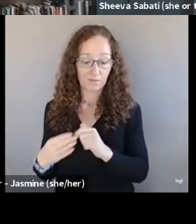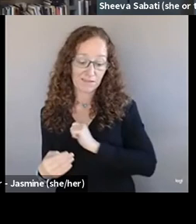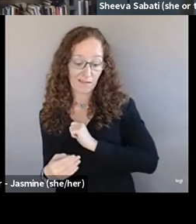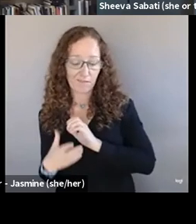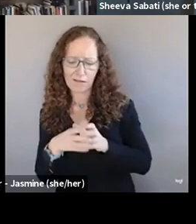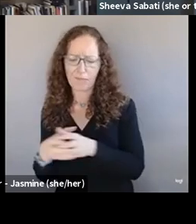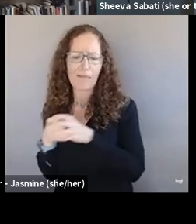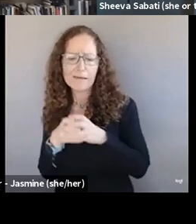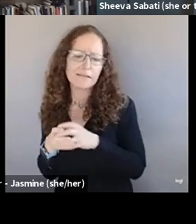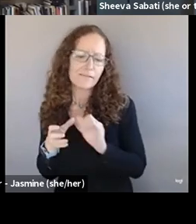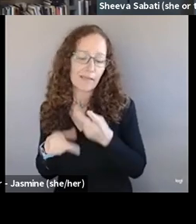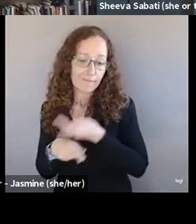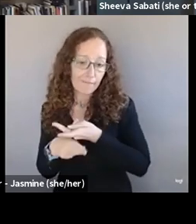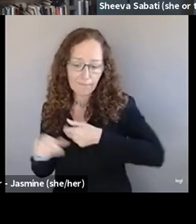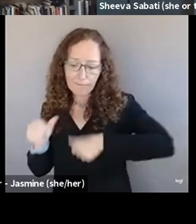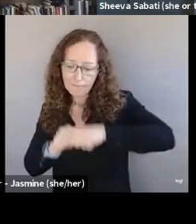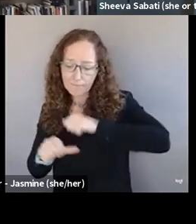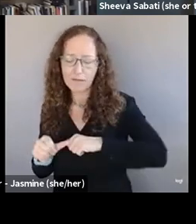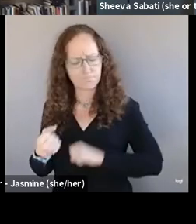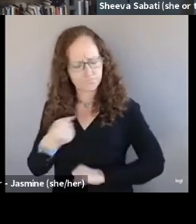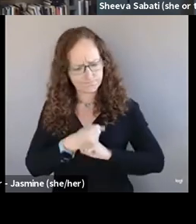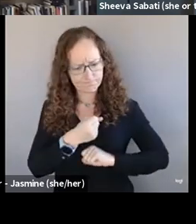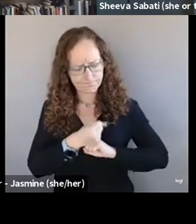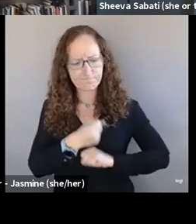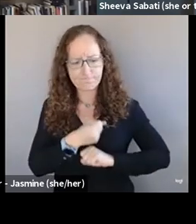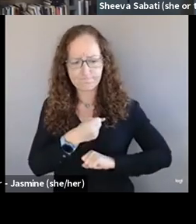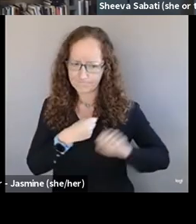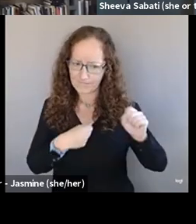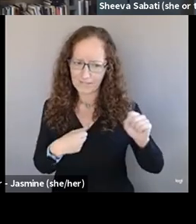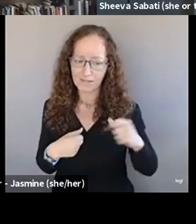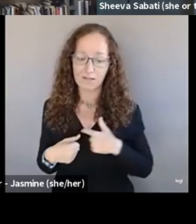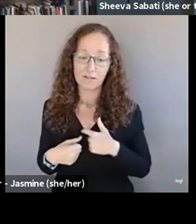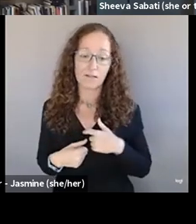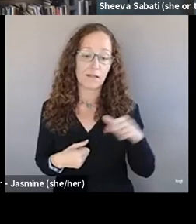of that. And I love love love, Adrienne Marie Browns book